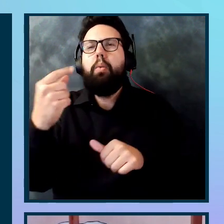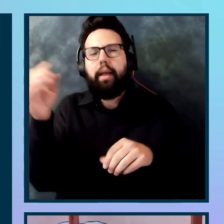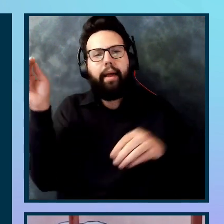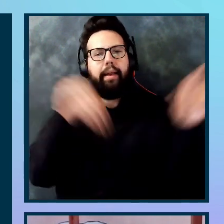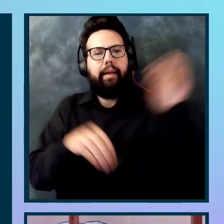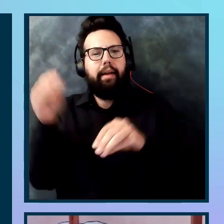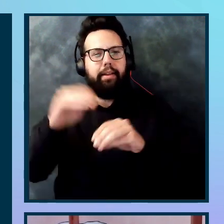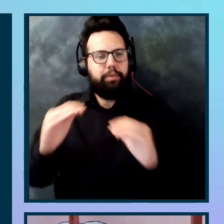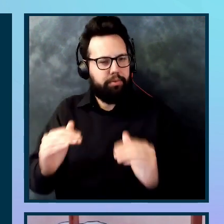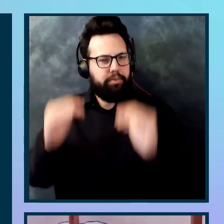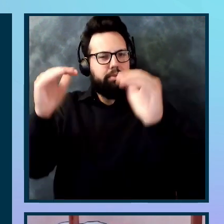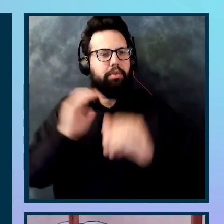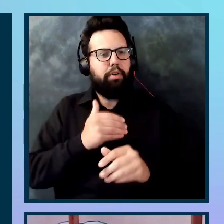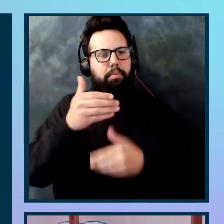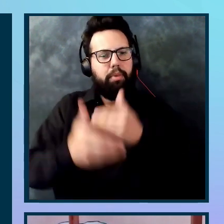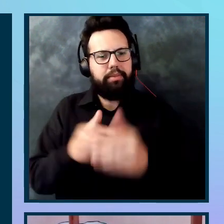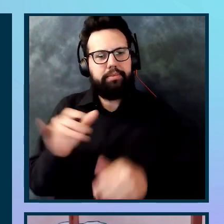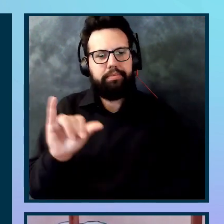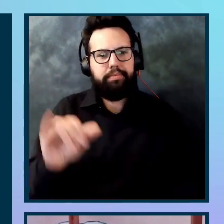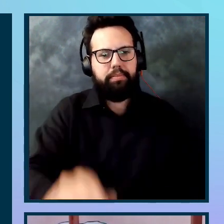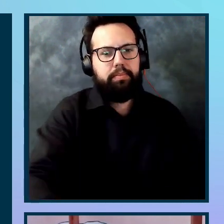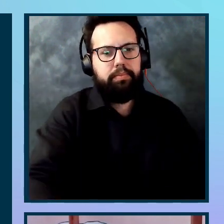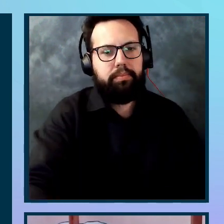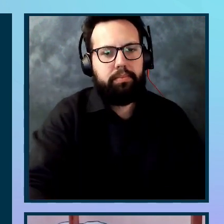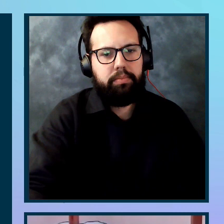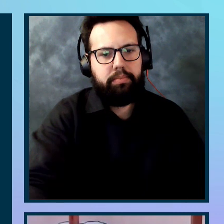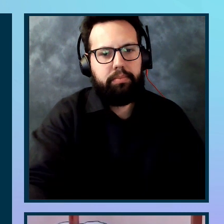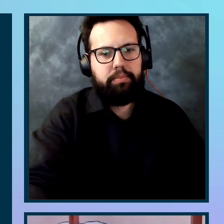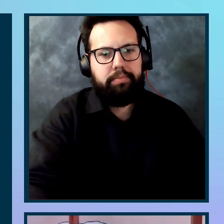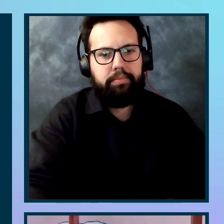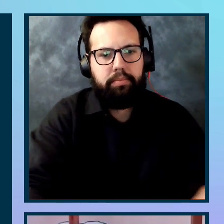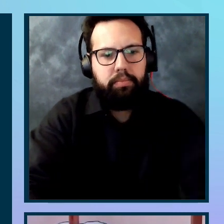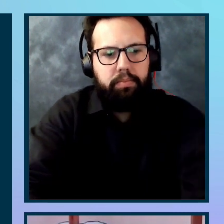So this is a very simplified version of their development process,